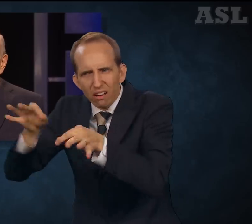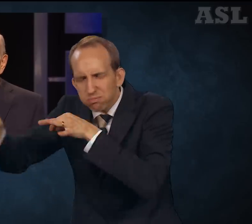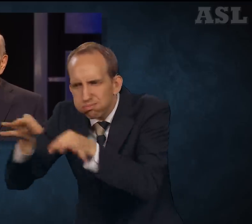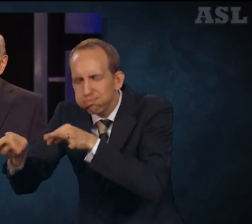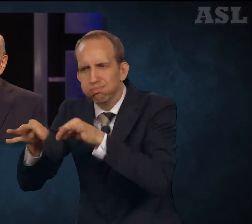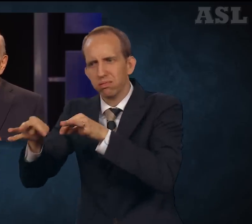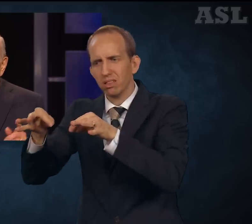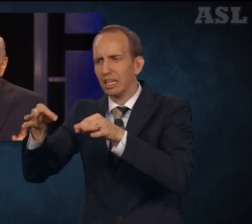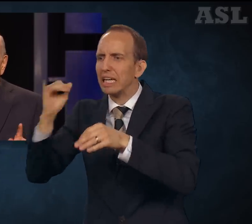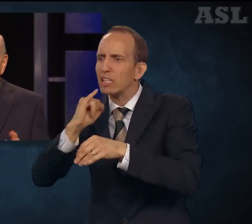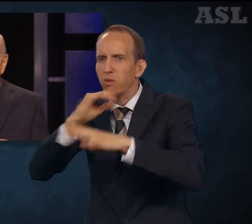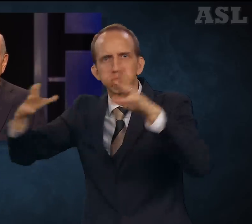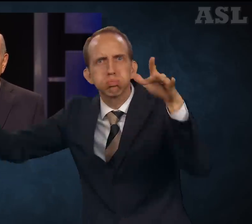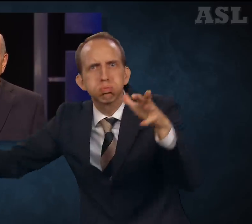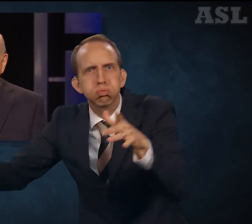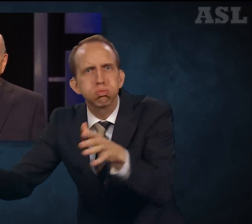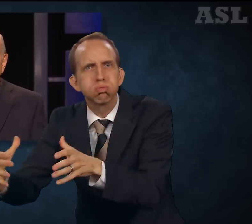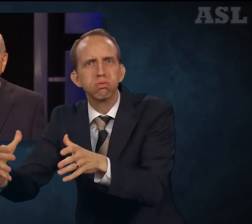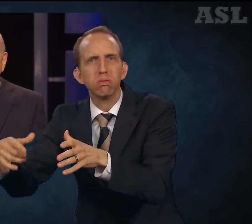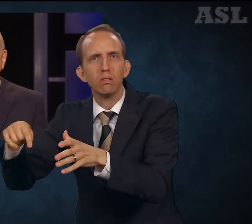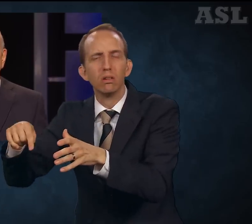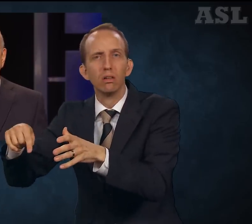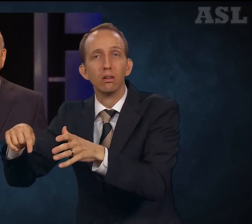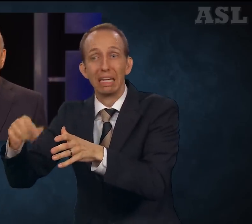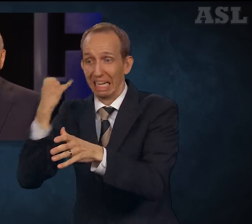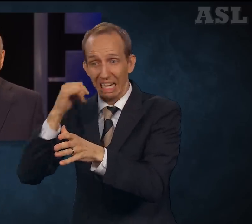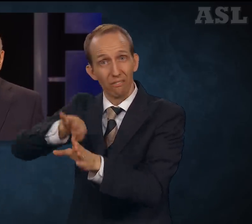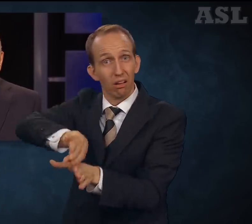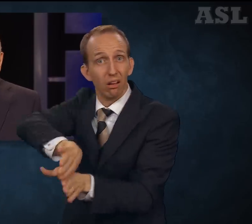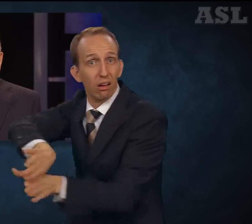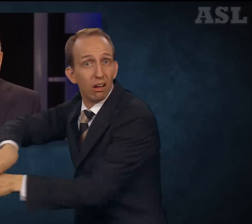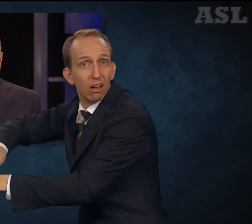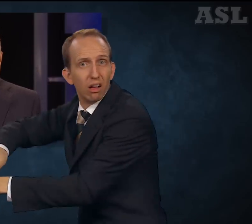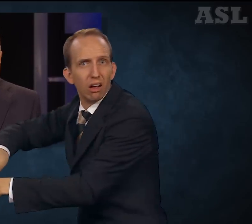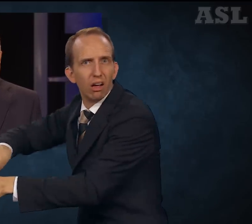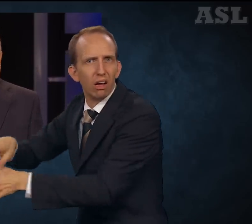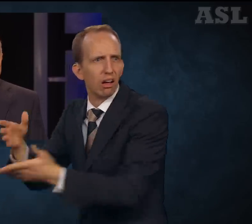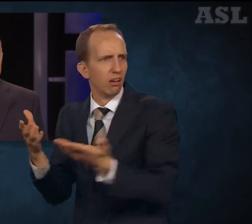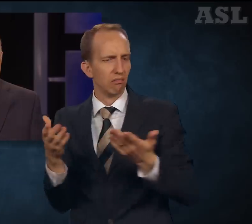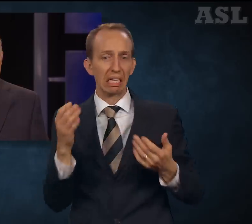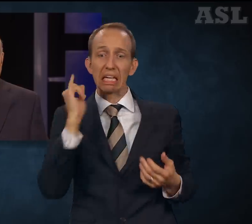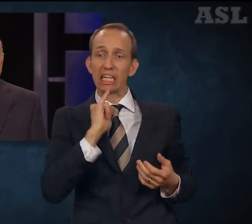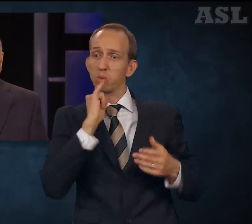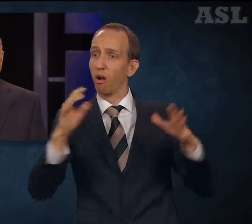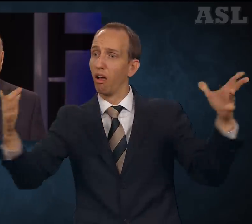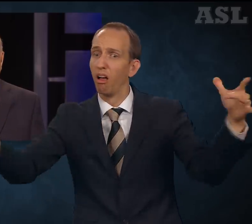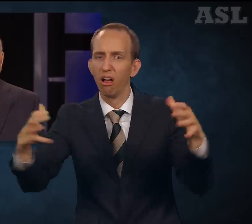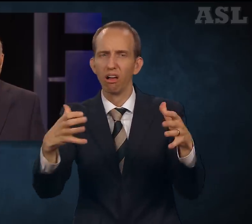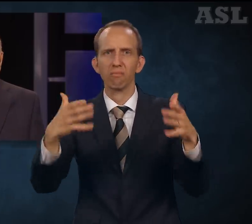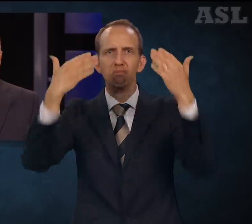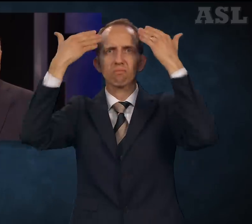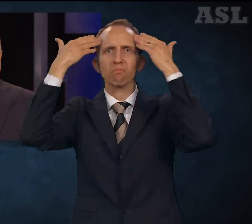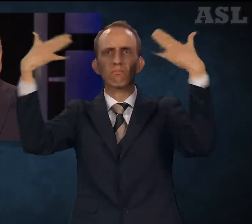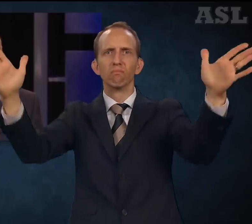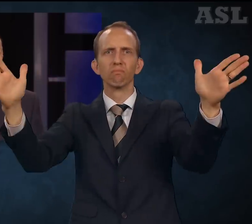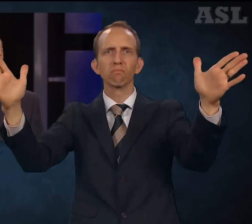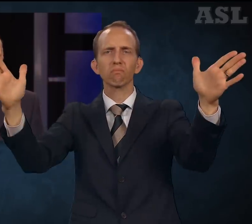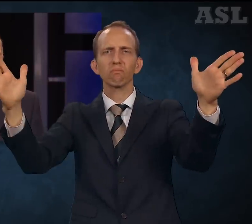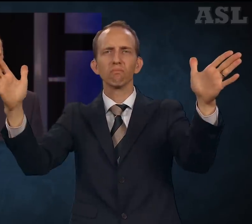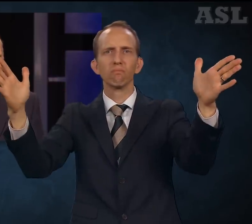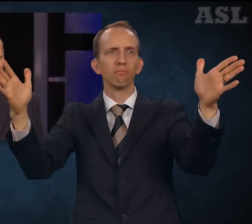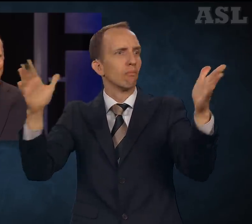TO THE GATHERING OF ISRAEL.